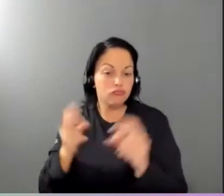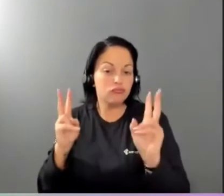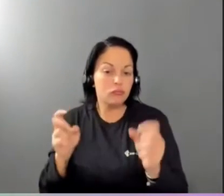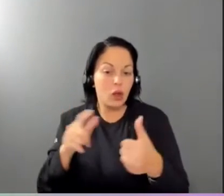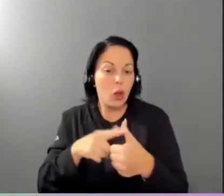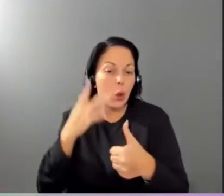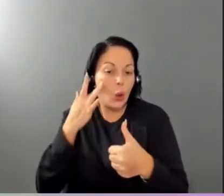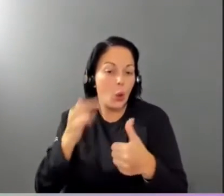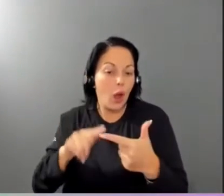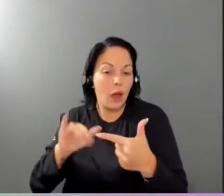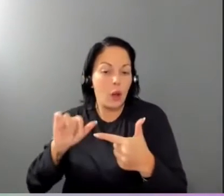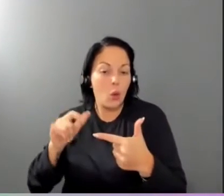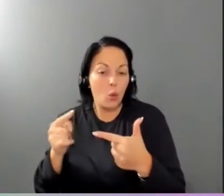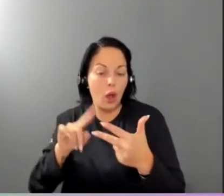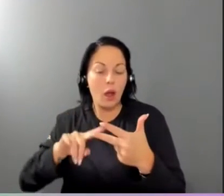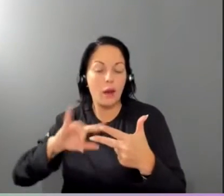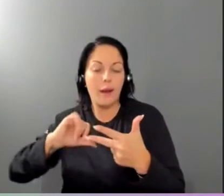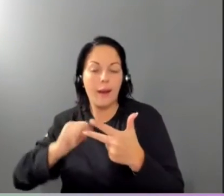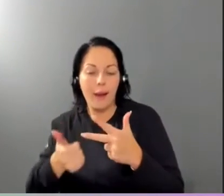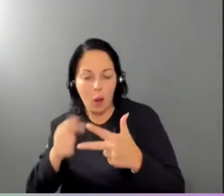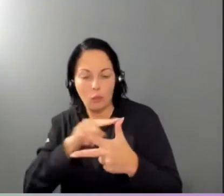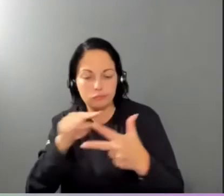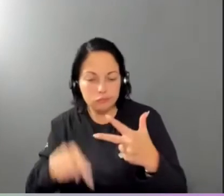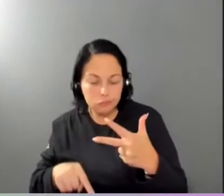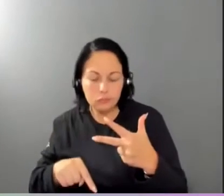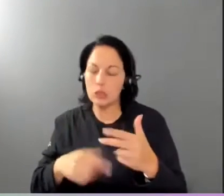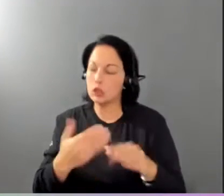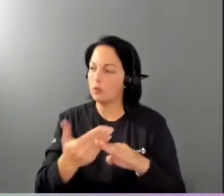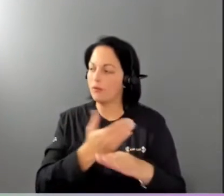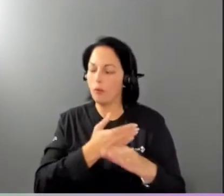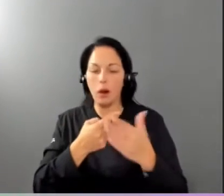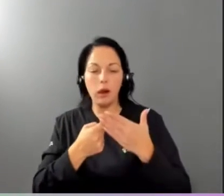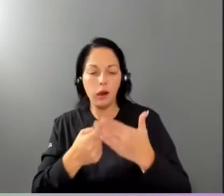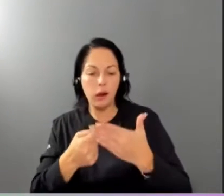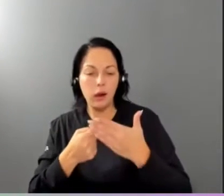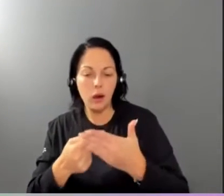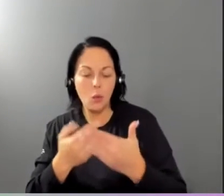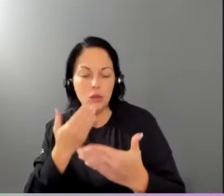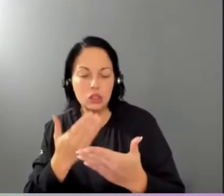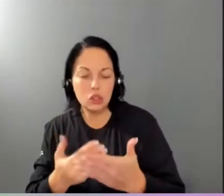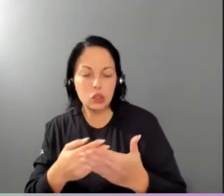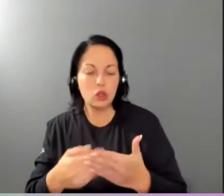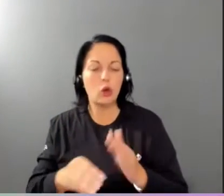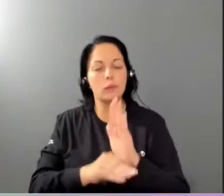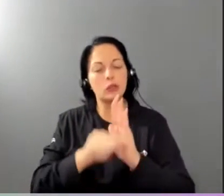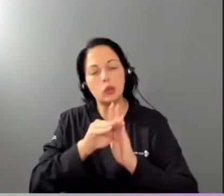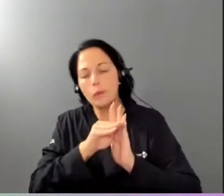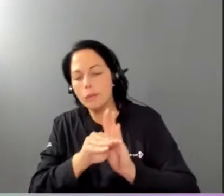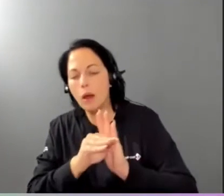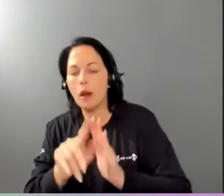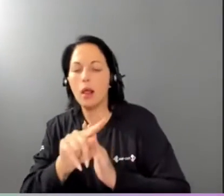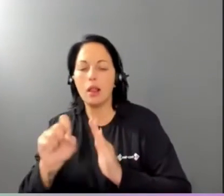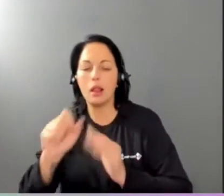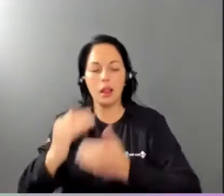at maturity models. Sort of, what we're using for shorthand, the why, the what, the how. So before we get